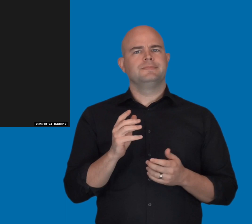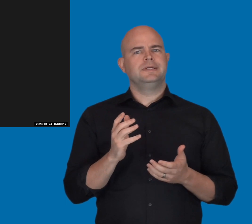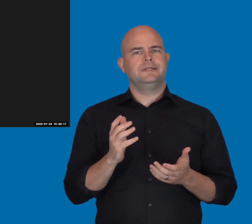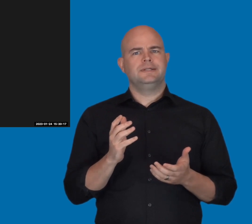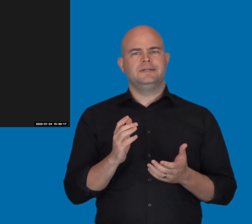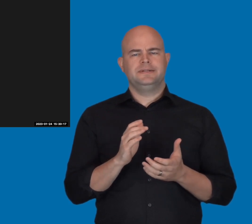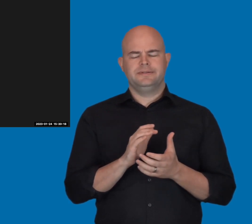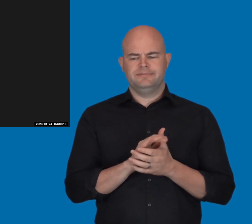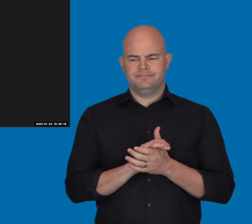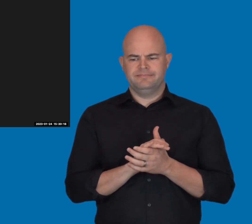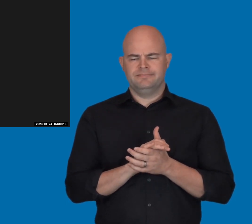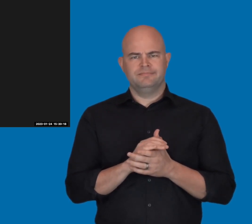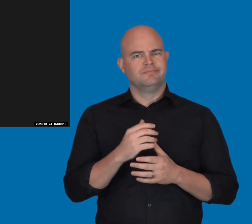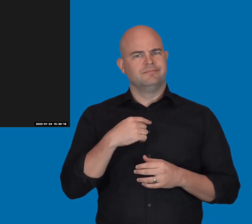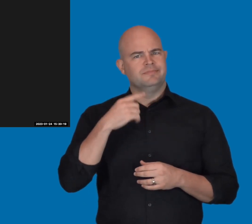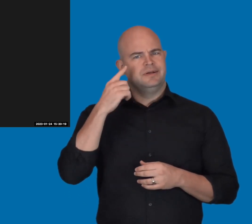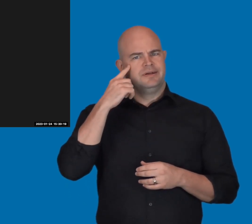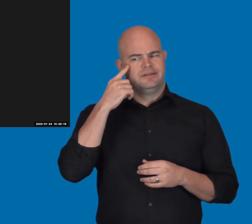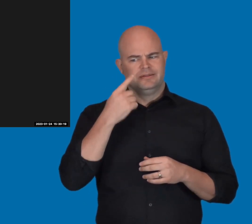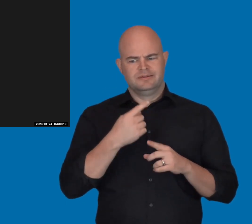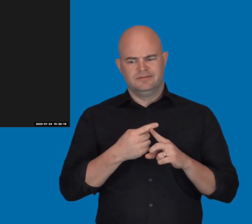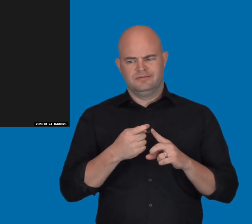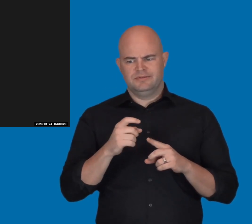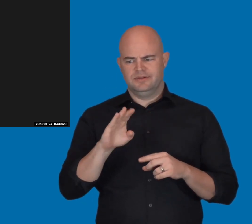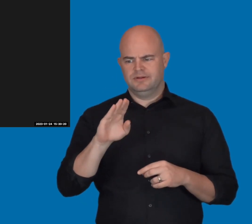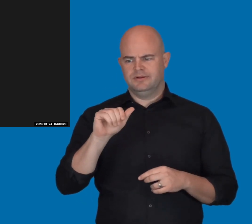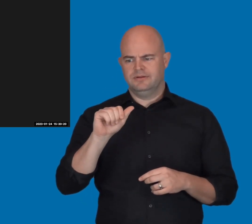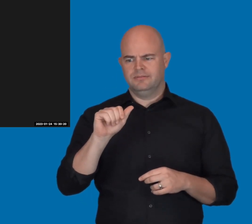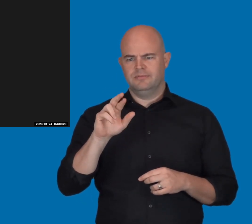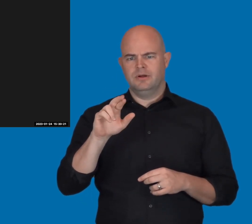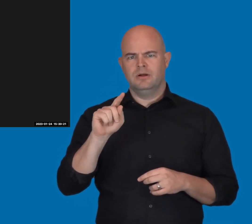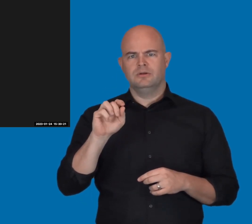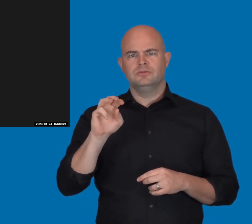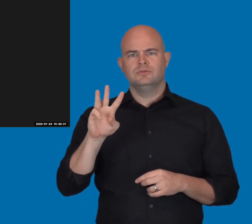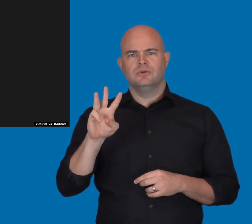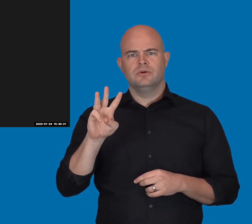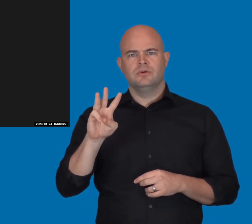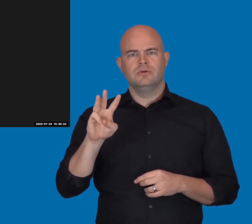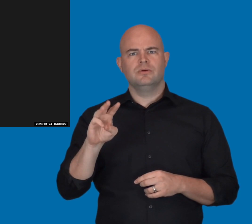So, you can either enter them in the chat, unmute yourself, or use the raised hand feature.